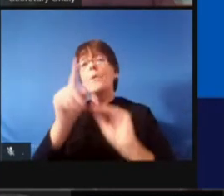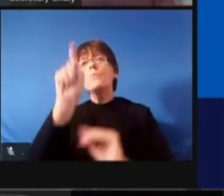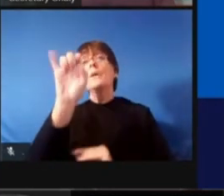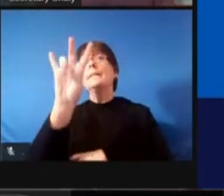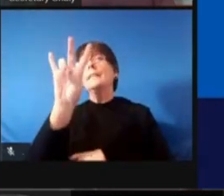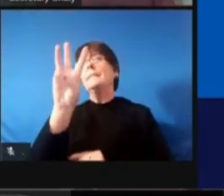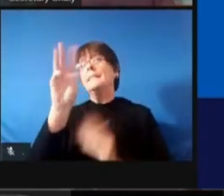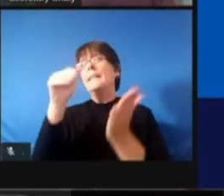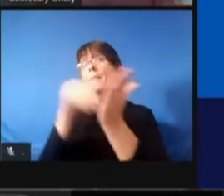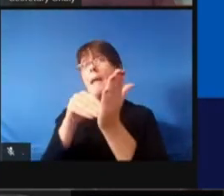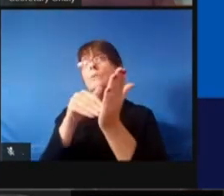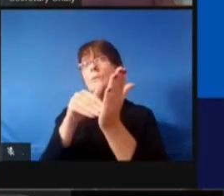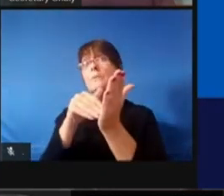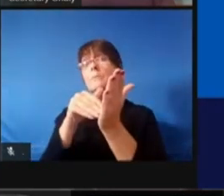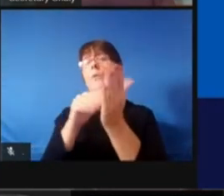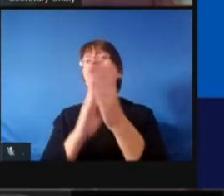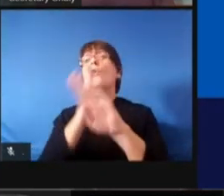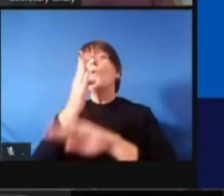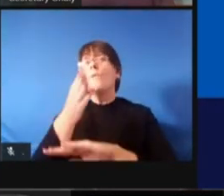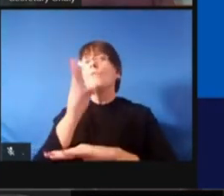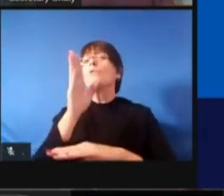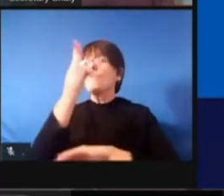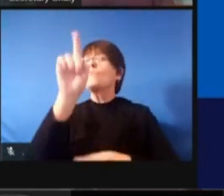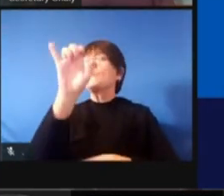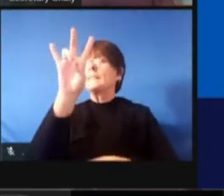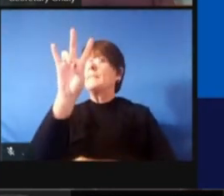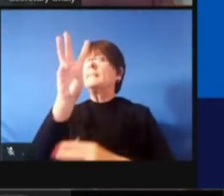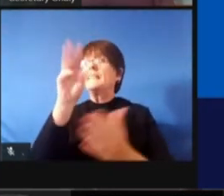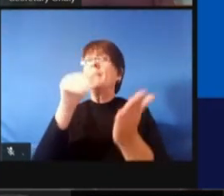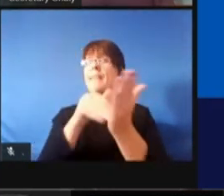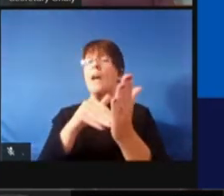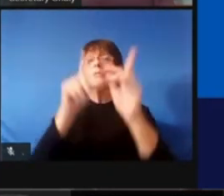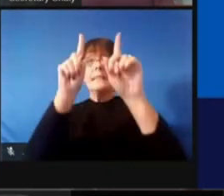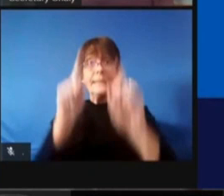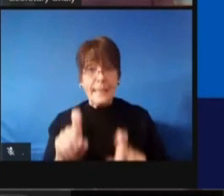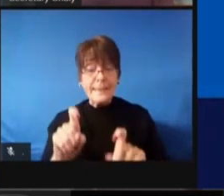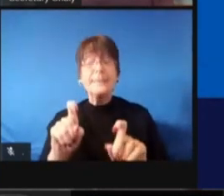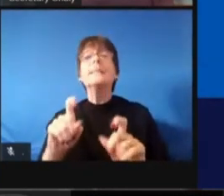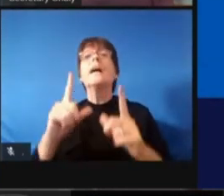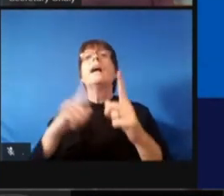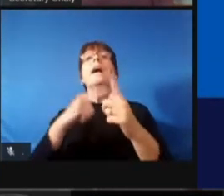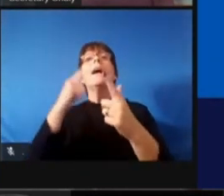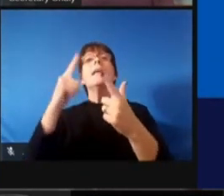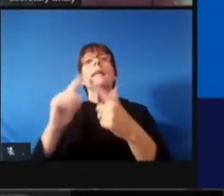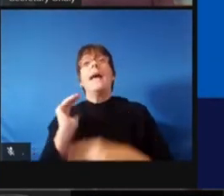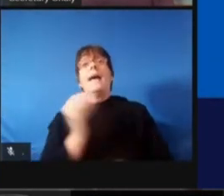THE TOTAL TEST AND TEST POSITIVITY RATES, WE HAVE SEEN